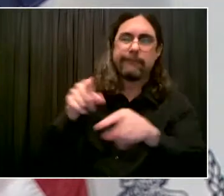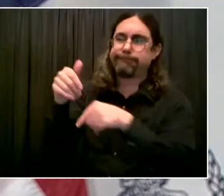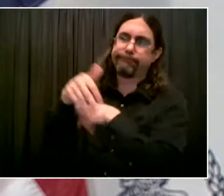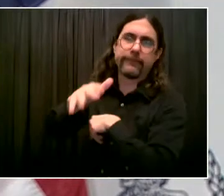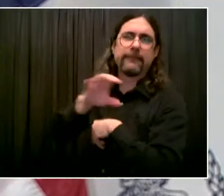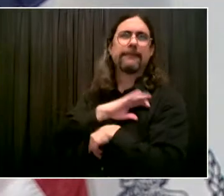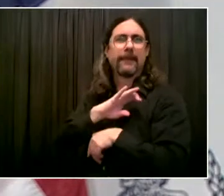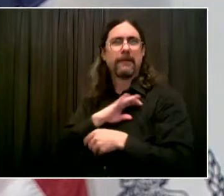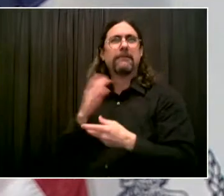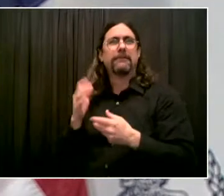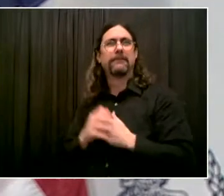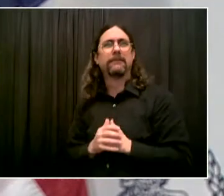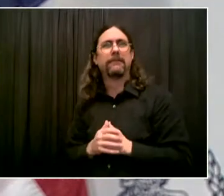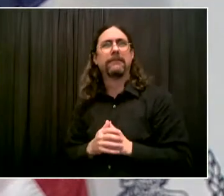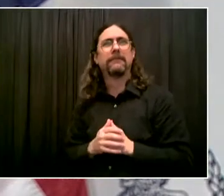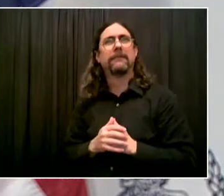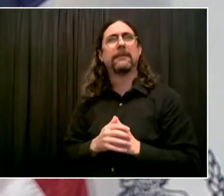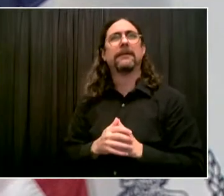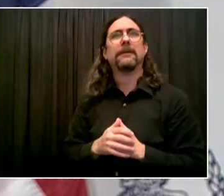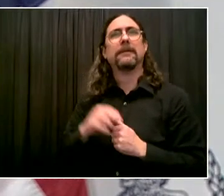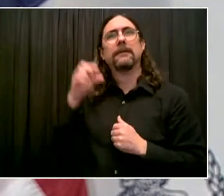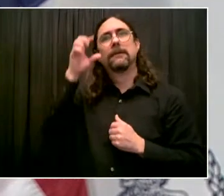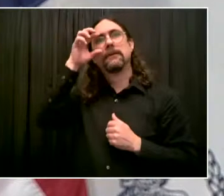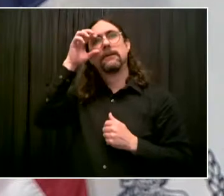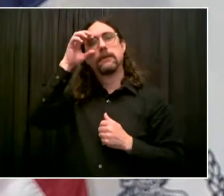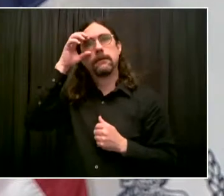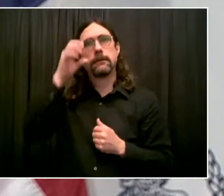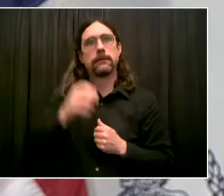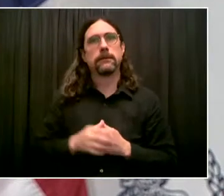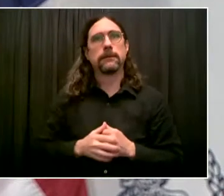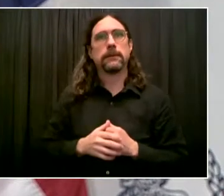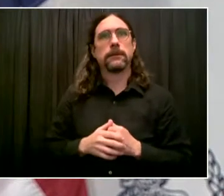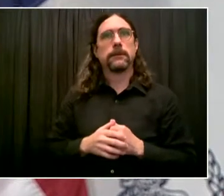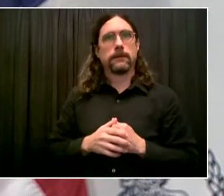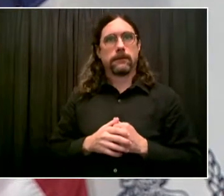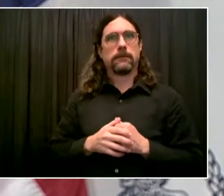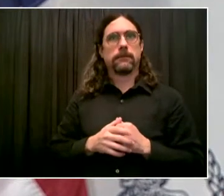ANSWER TO YOU. I THINK WE HAVE PROVEN TIME AND TIME AGAIN WHAT PROVES PRECISION POLICING IS ALL